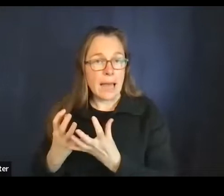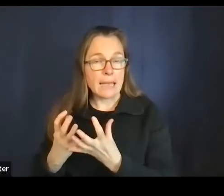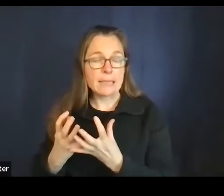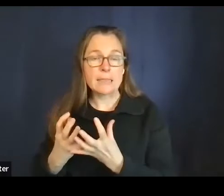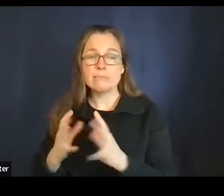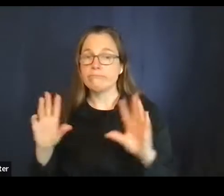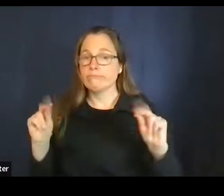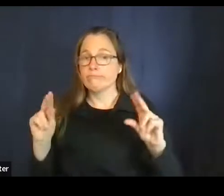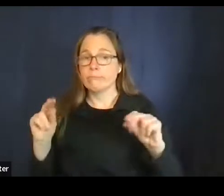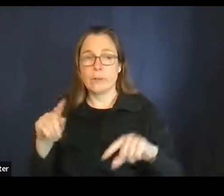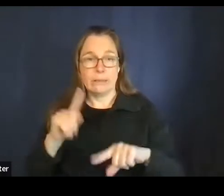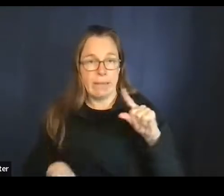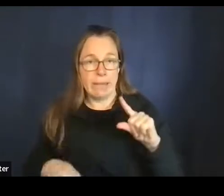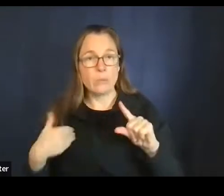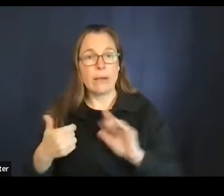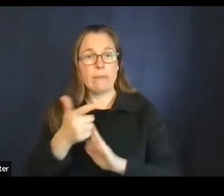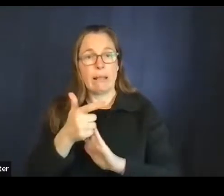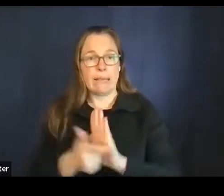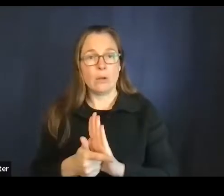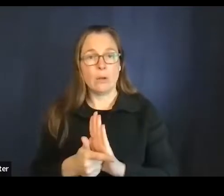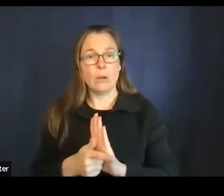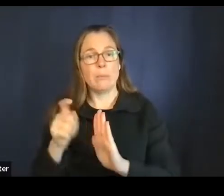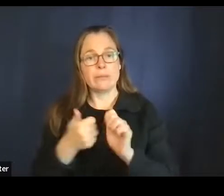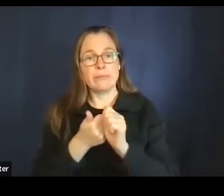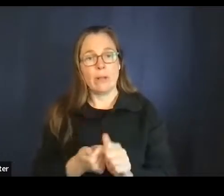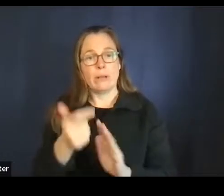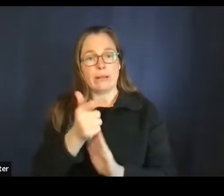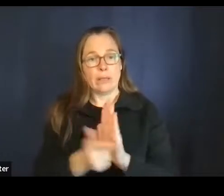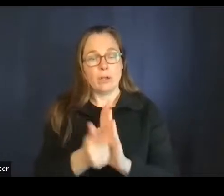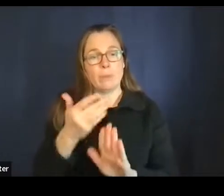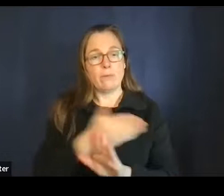So there are certain legal requirements for districting. So if it was a really kind of